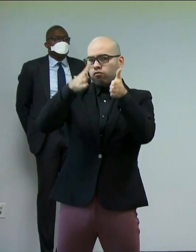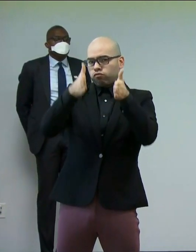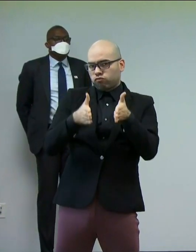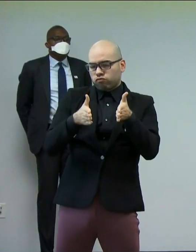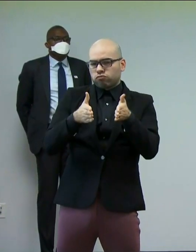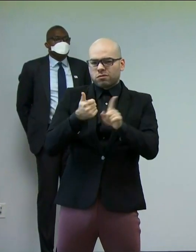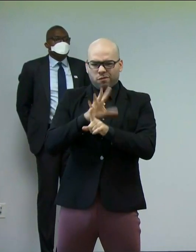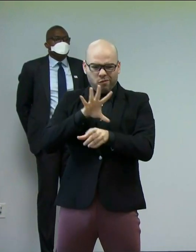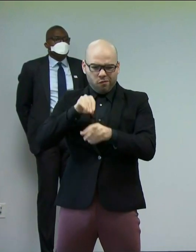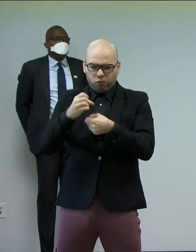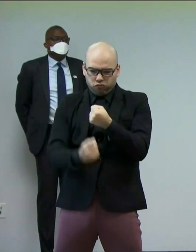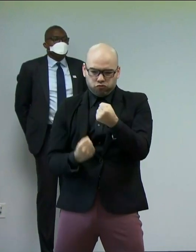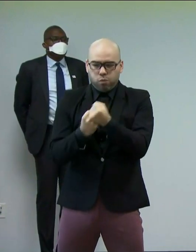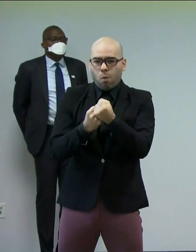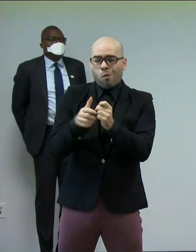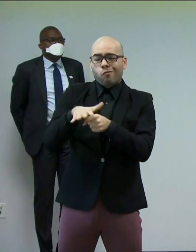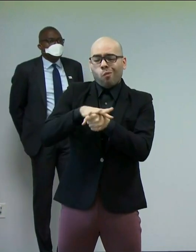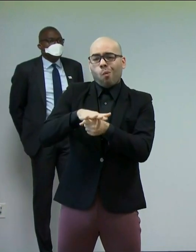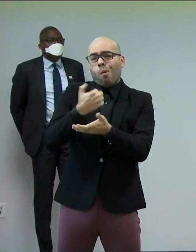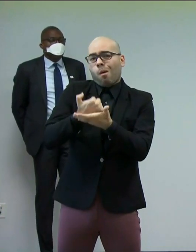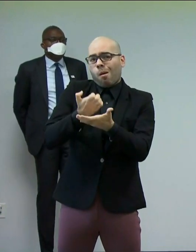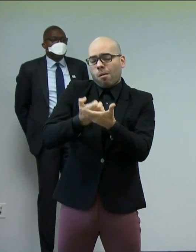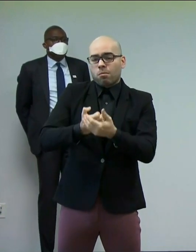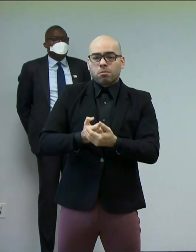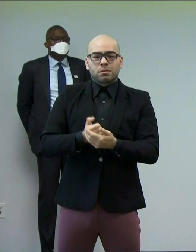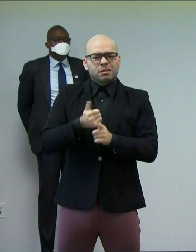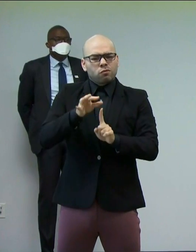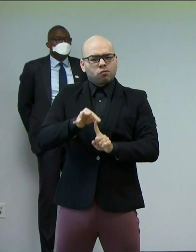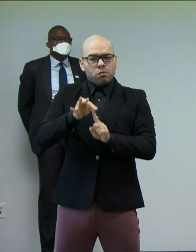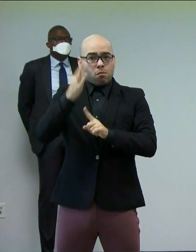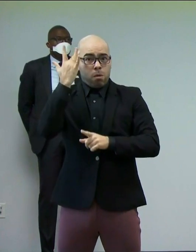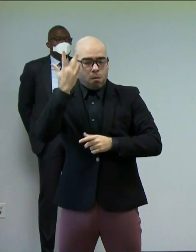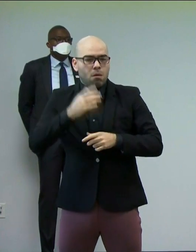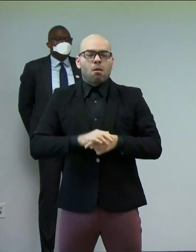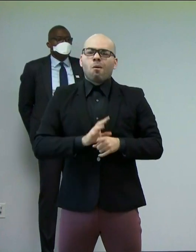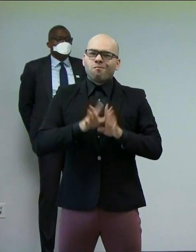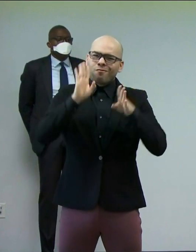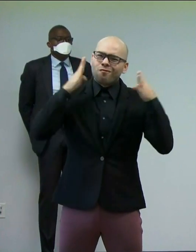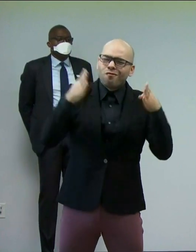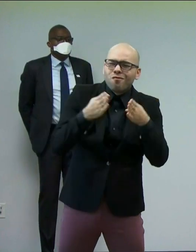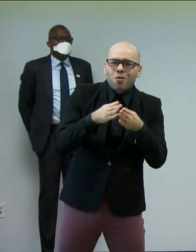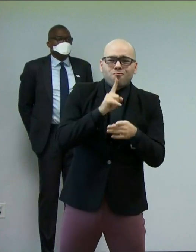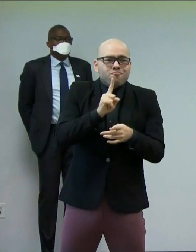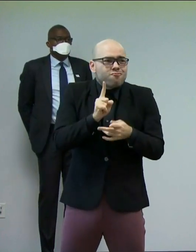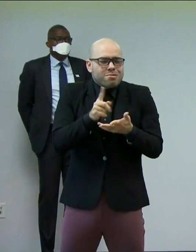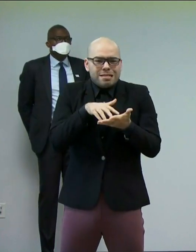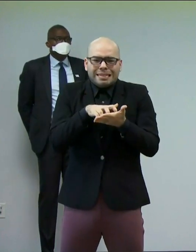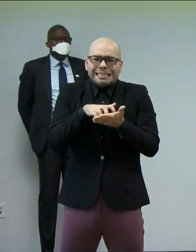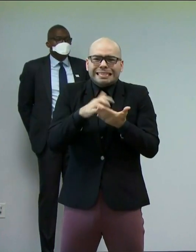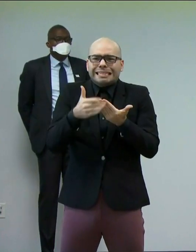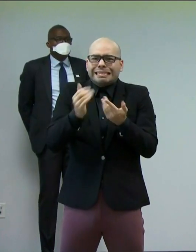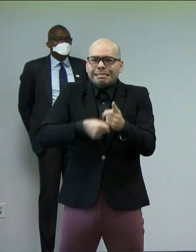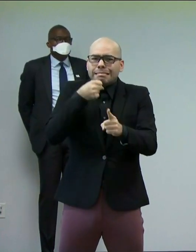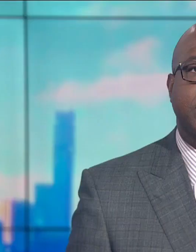POPS STORES, HAIR STYLISTS, BARBERS, MUSICIANINGS, AND OTHERS WHO TOGETHER MAKE UP THE FABRIC OF OUR LOCAL ECONOMIES.